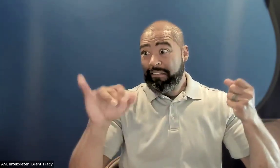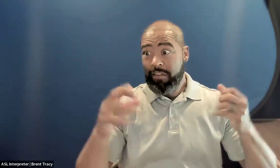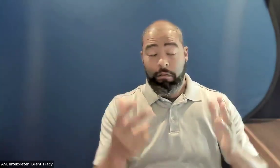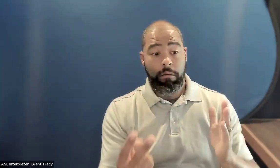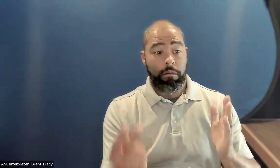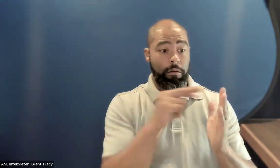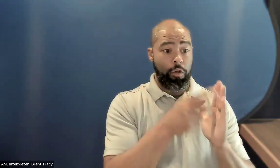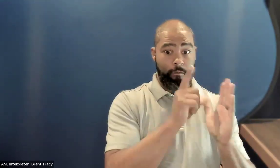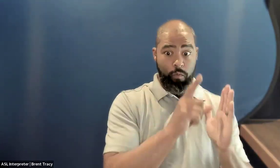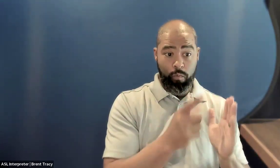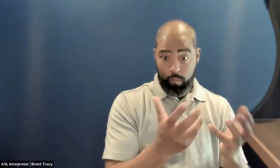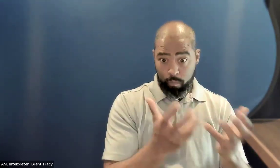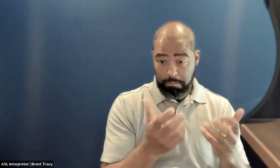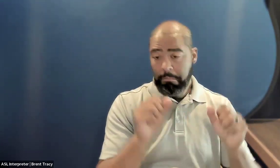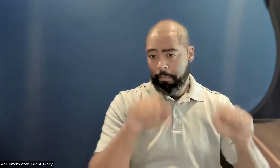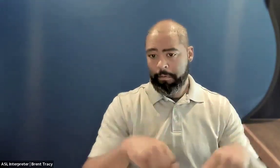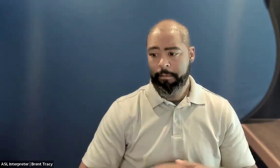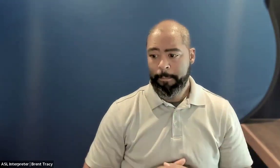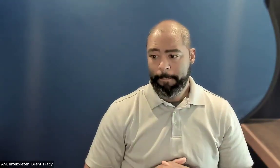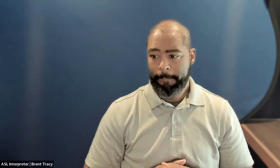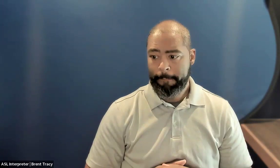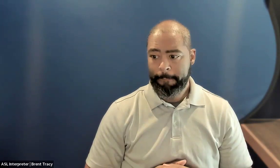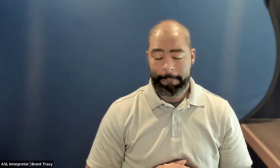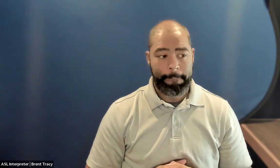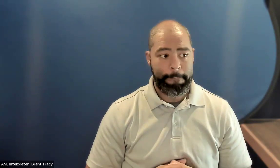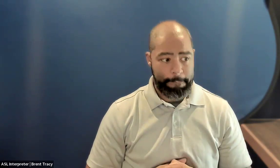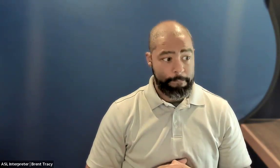At this point, users can still make changes to project inputs